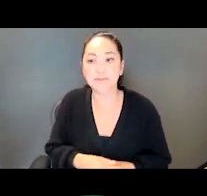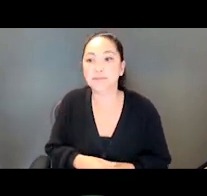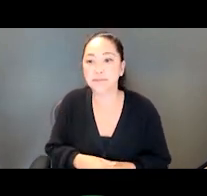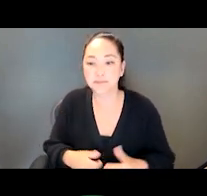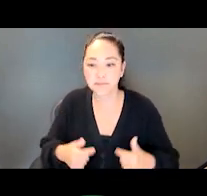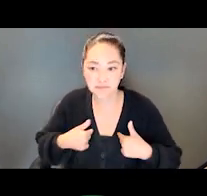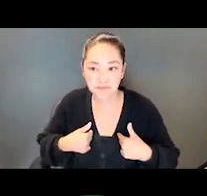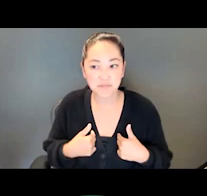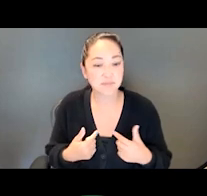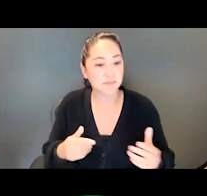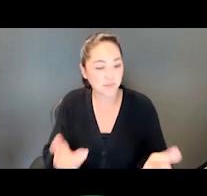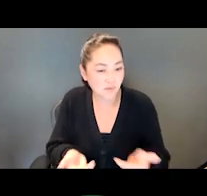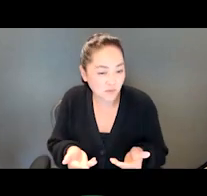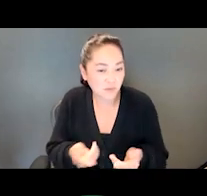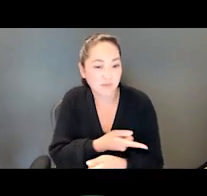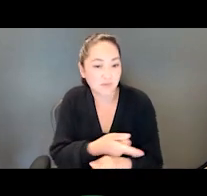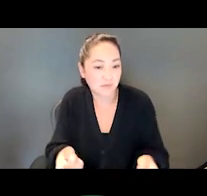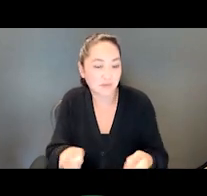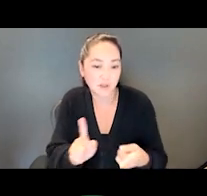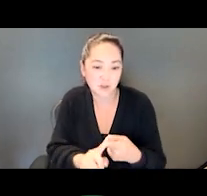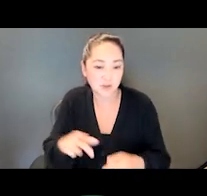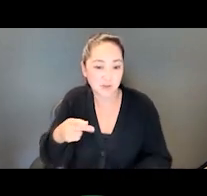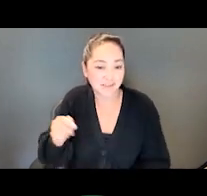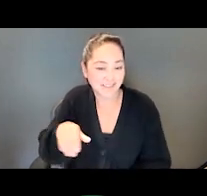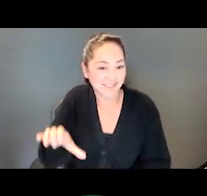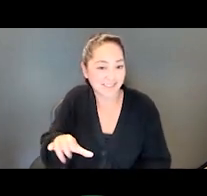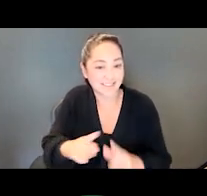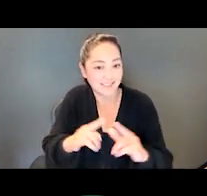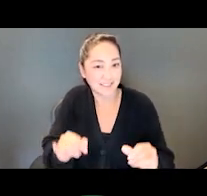prepared campfires require diverse elements to thrive.